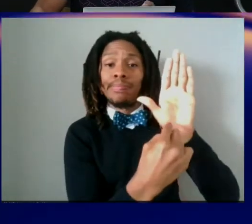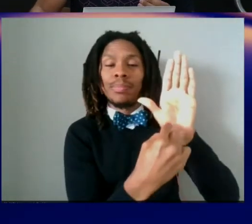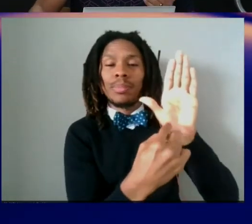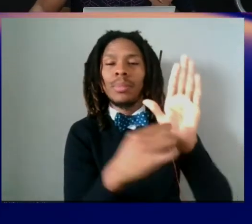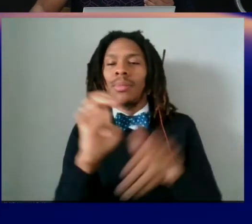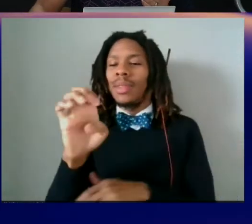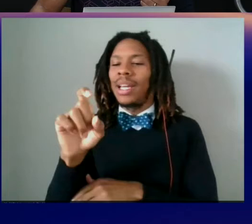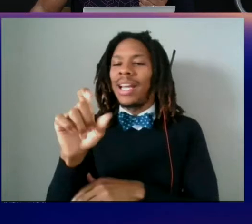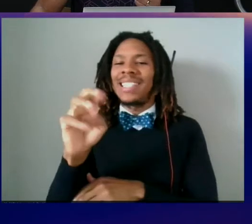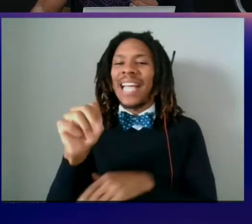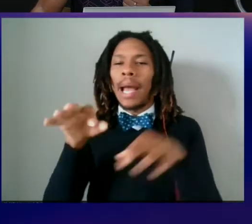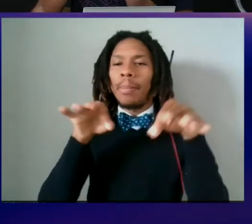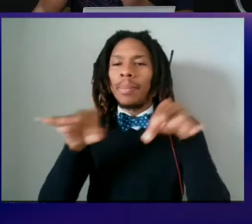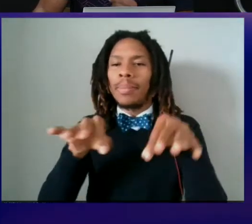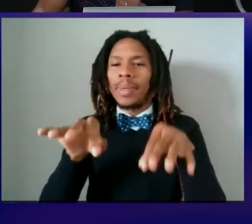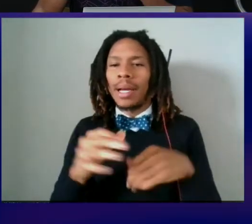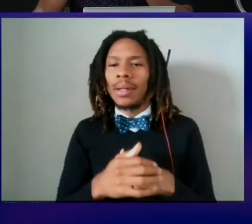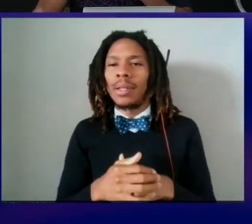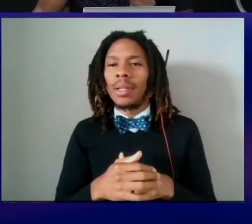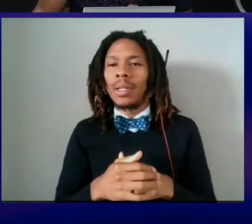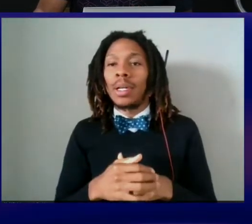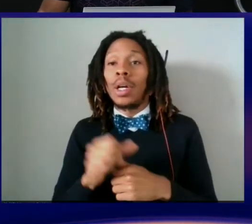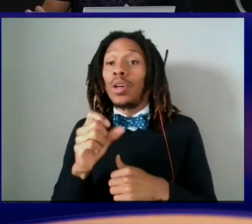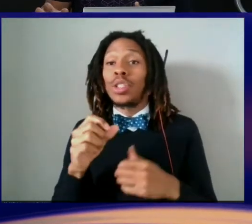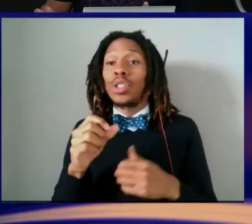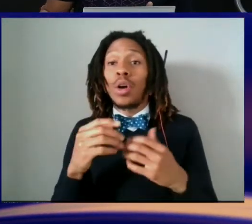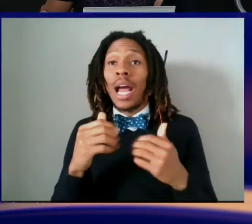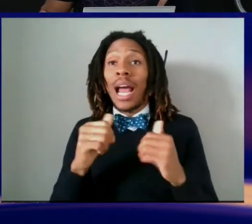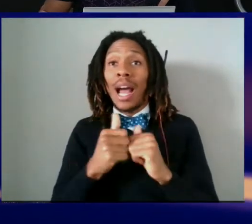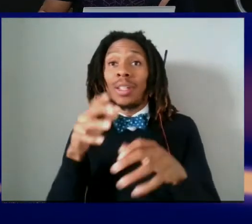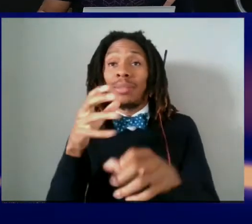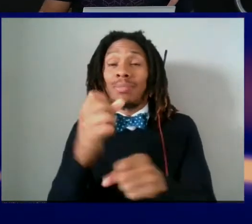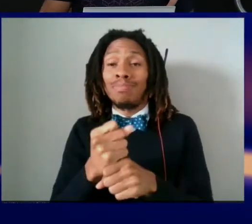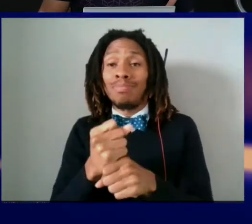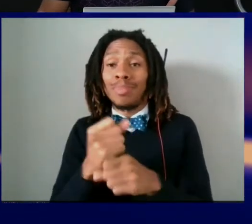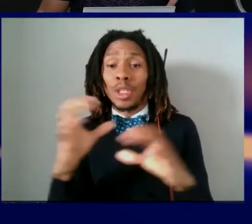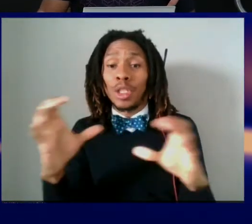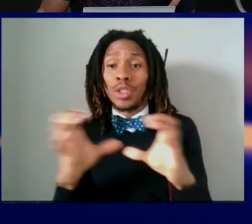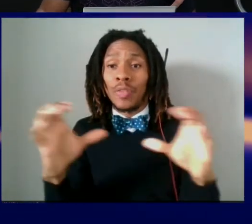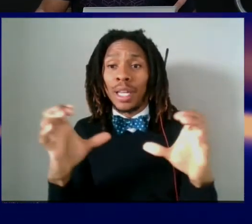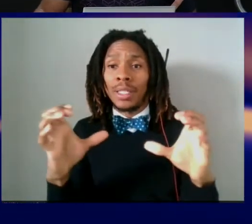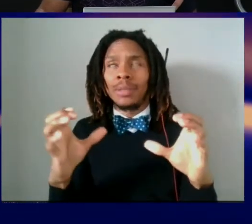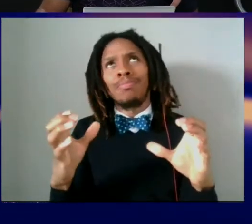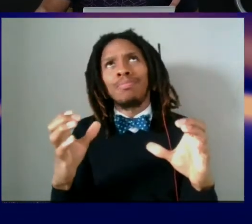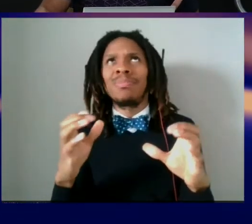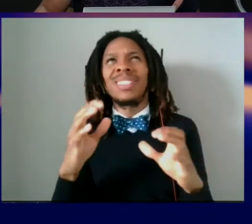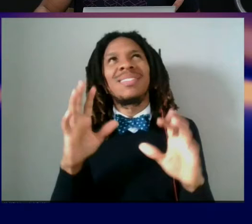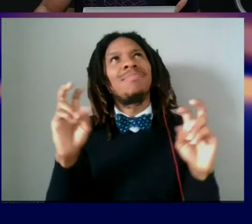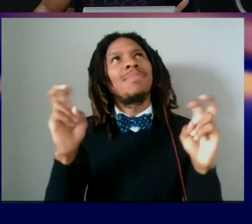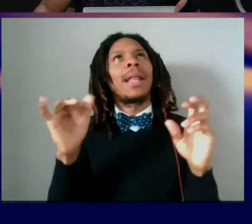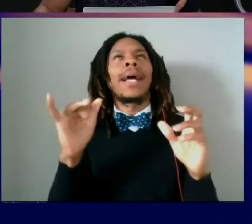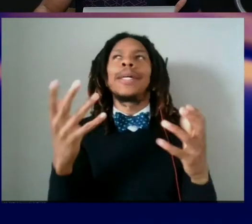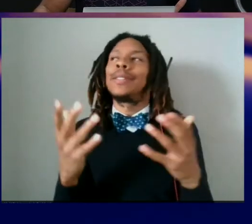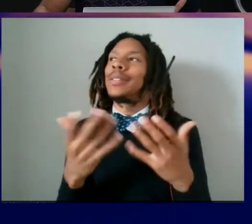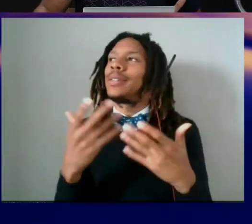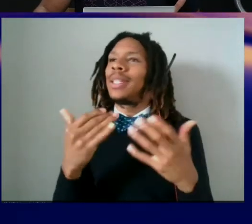So what does it take to earn the certification? It's kind of like, what is it like? it's like a cheat sheet. [Grobelny] Yeah. - Yeah.